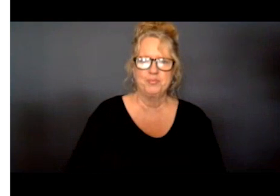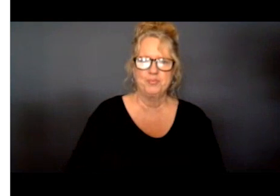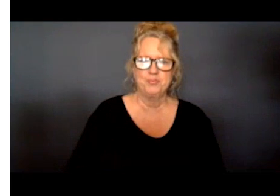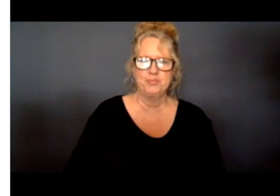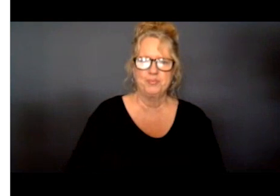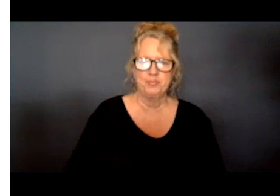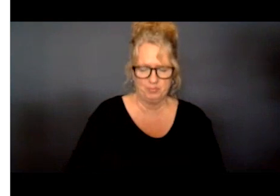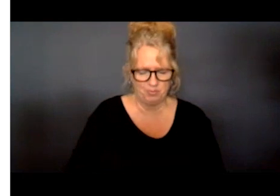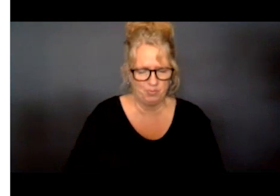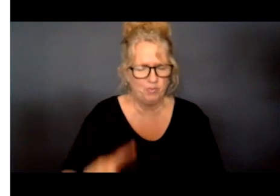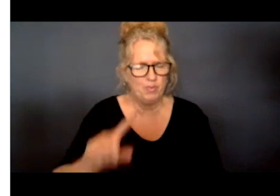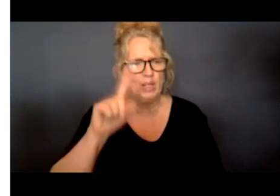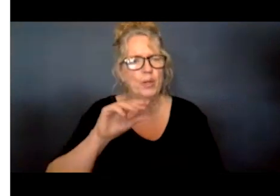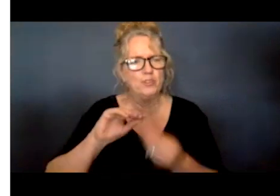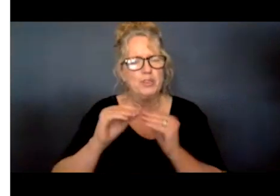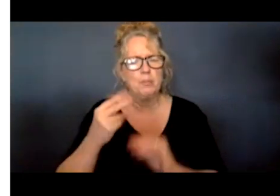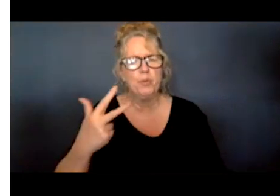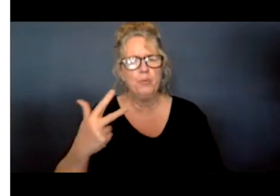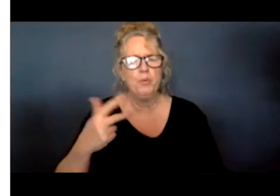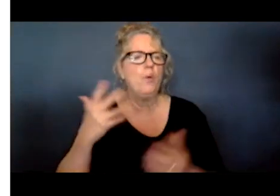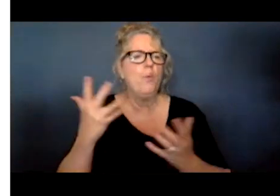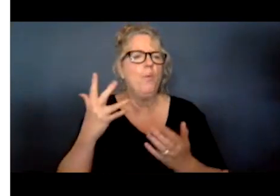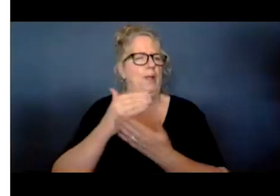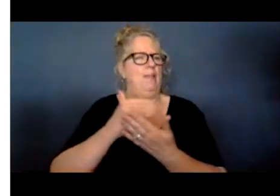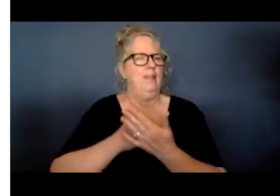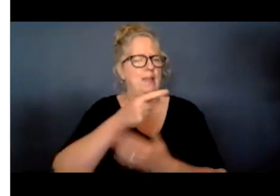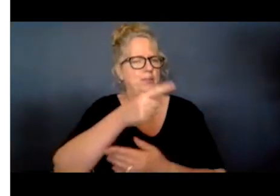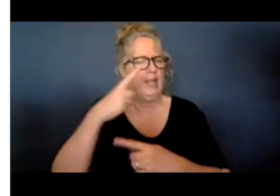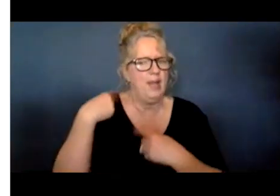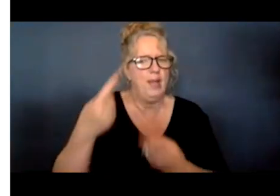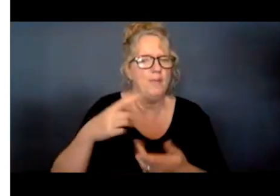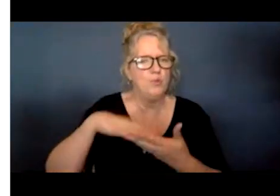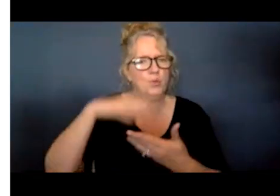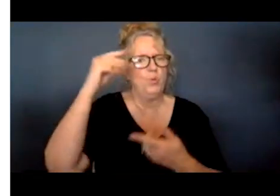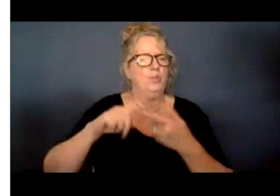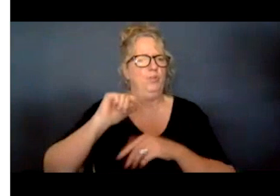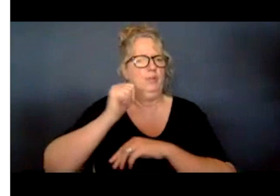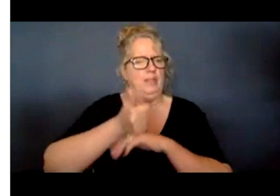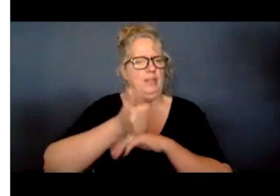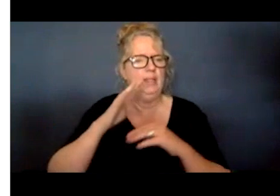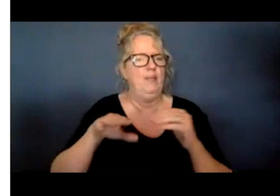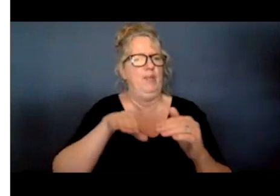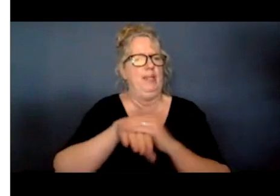[Jake] Question 3: What lessons have you learned about implementing accessible technology that you